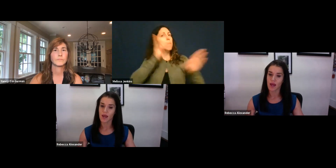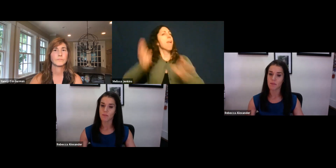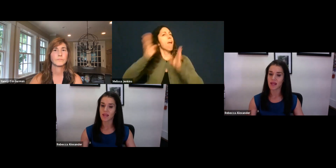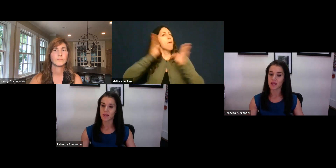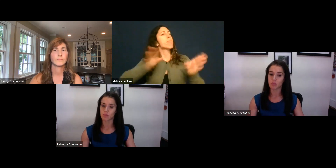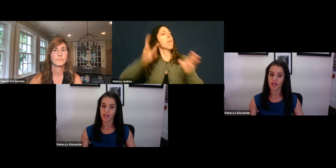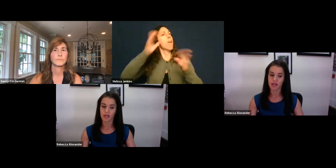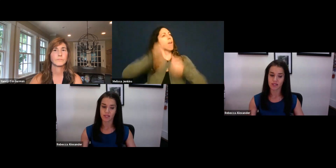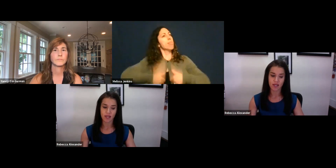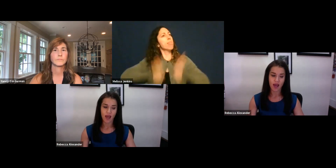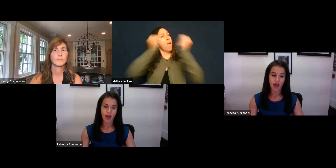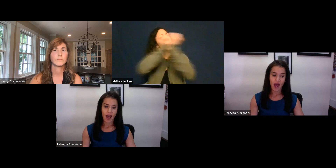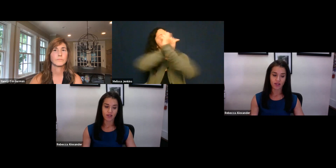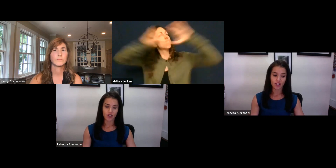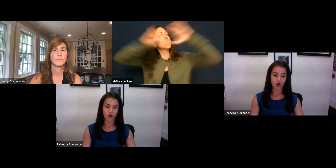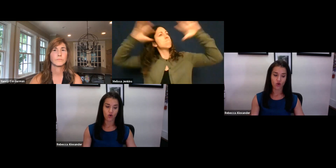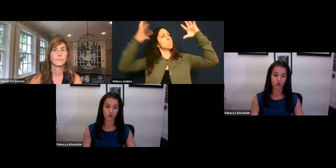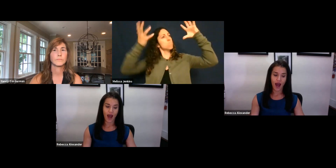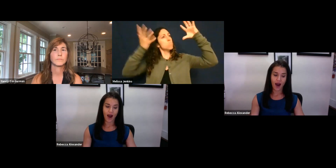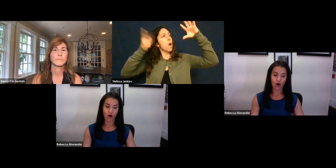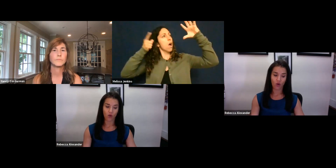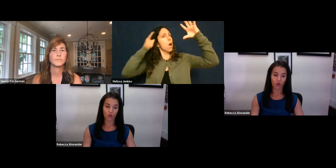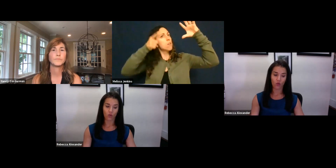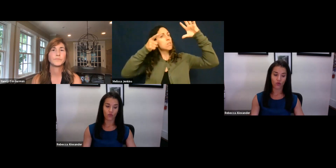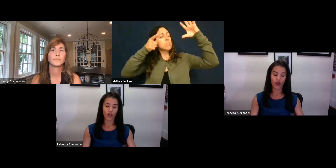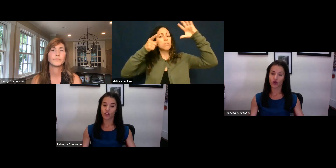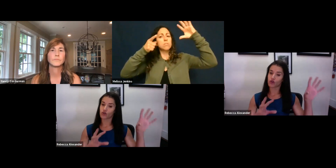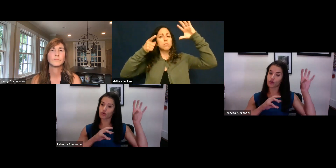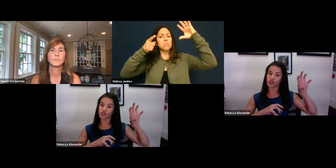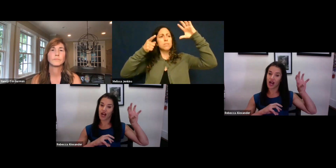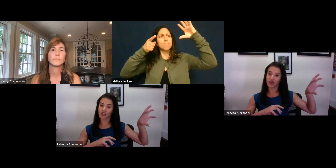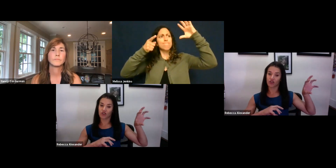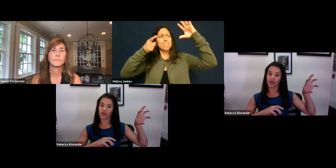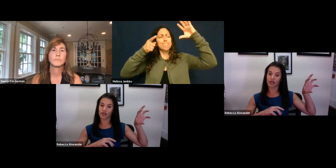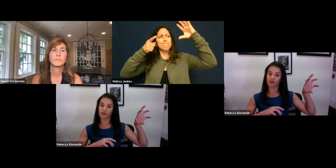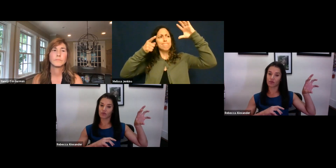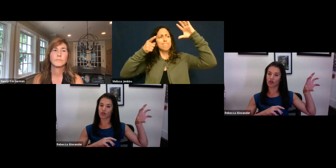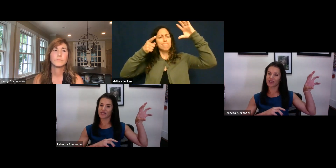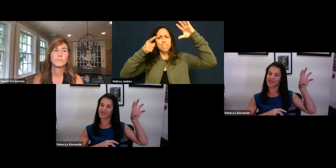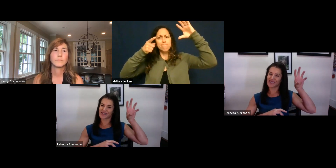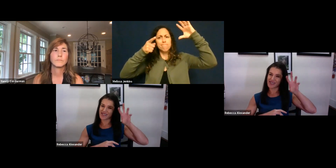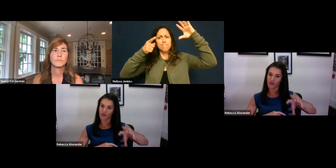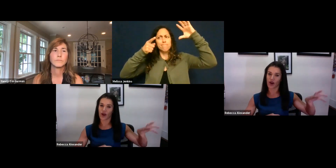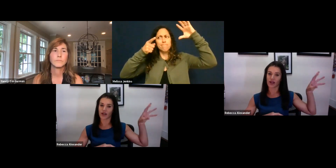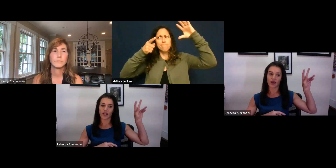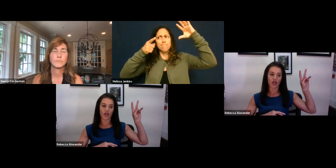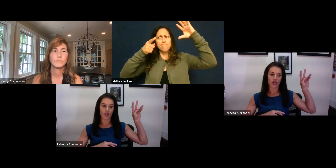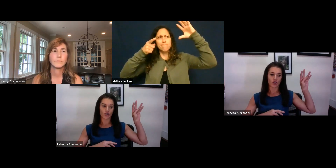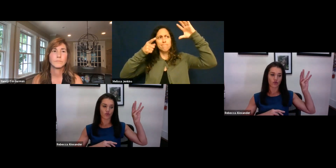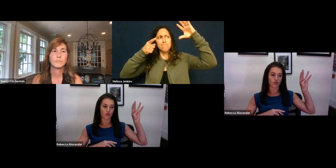And making plans. And so now that your trajectory looks different,